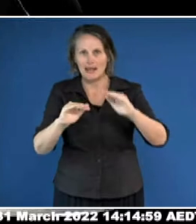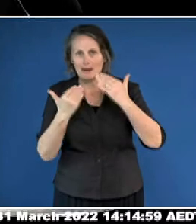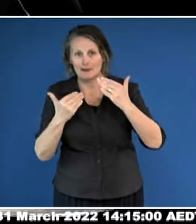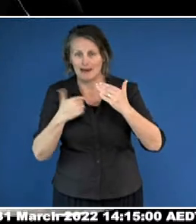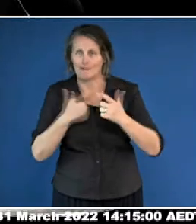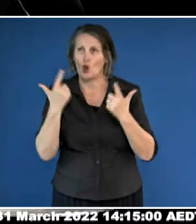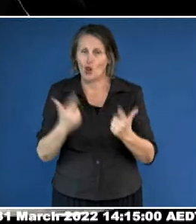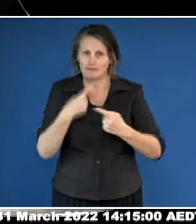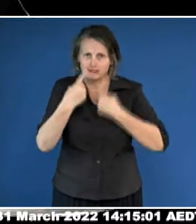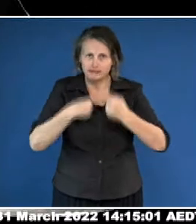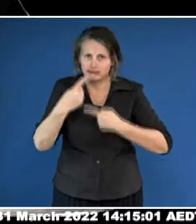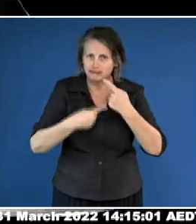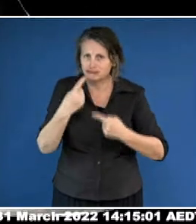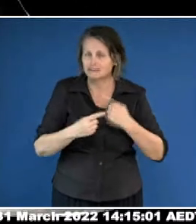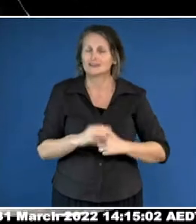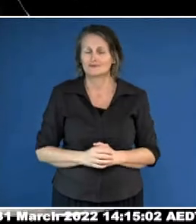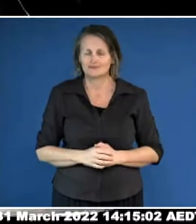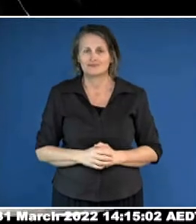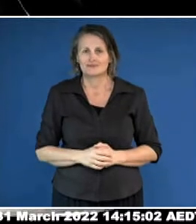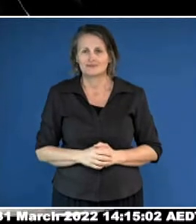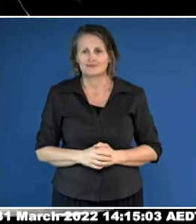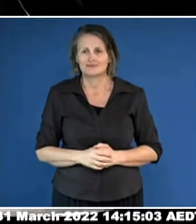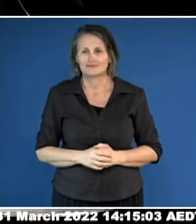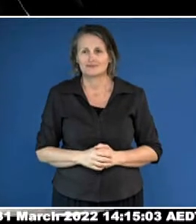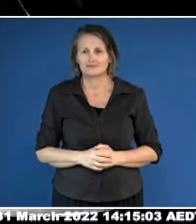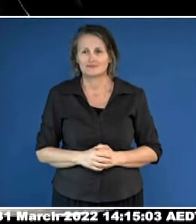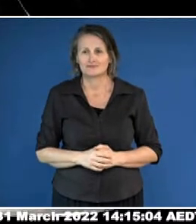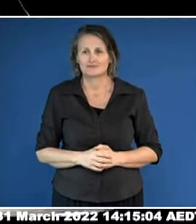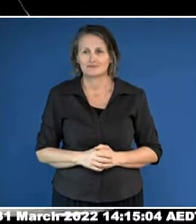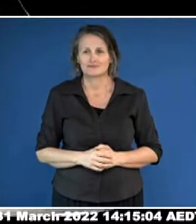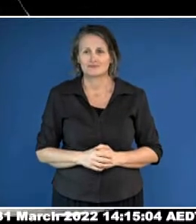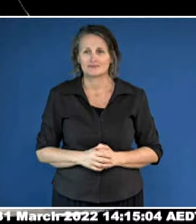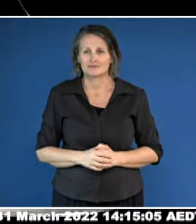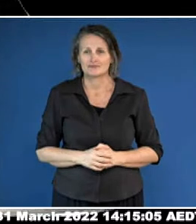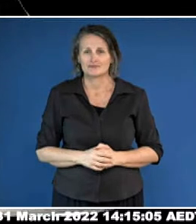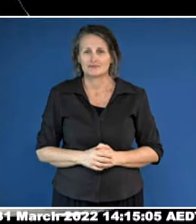through. So I wanted to speak somewhat briefly to this.